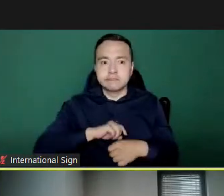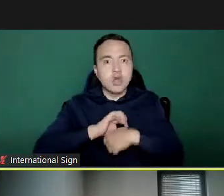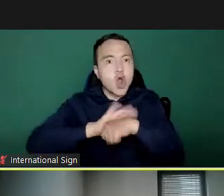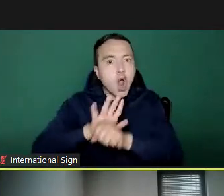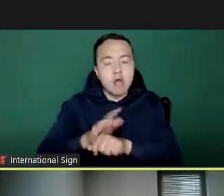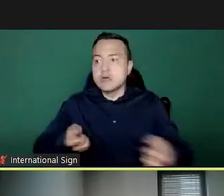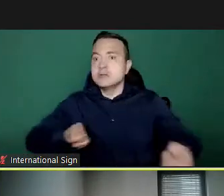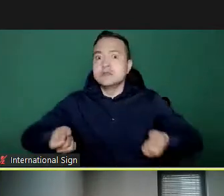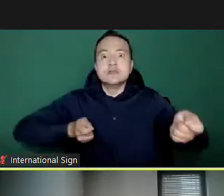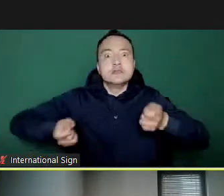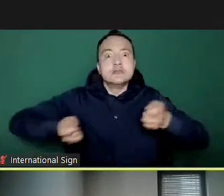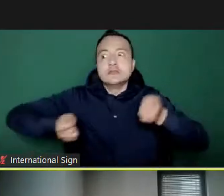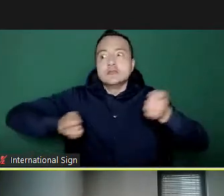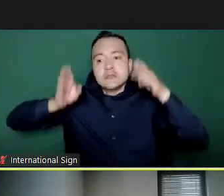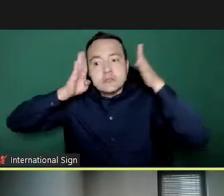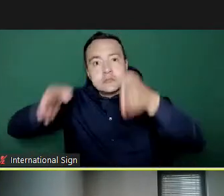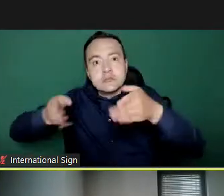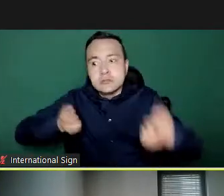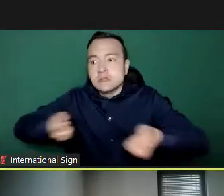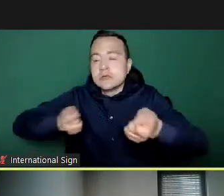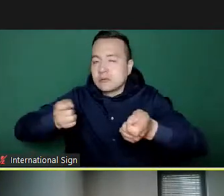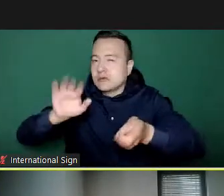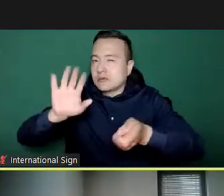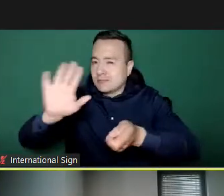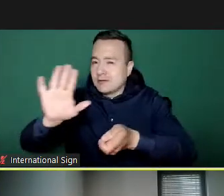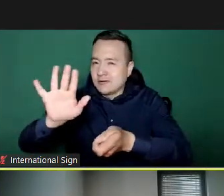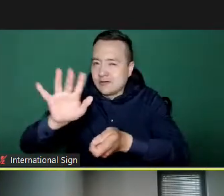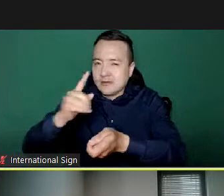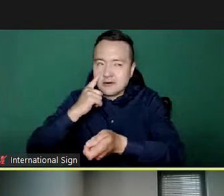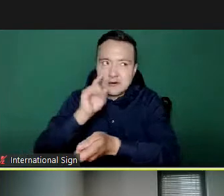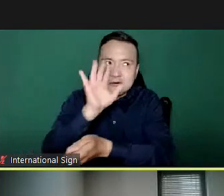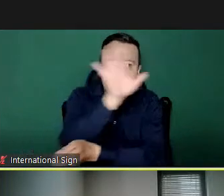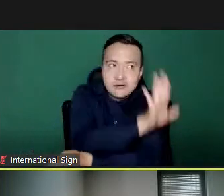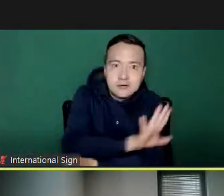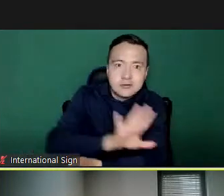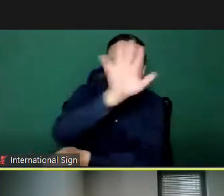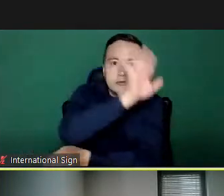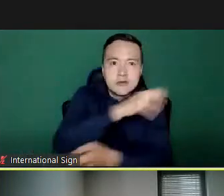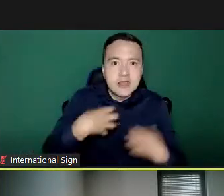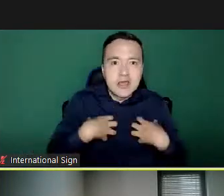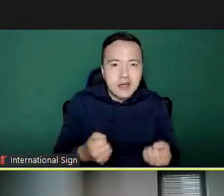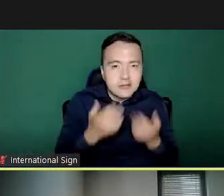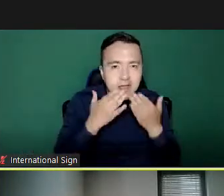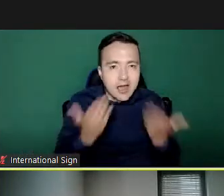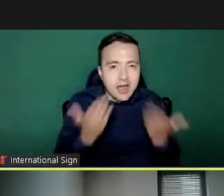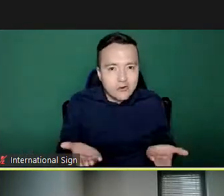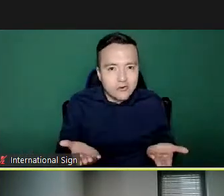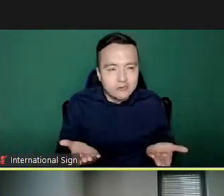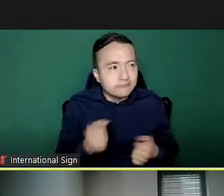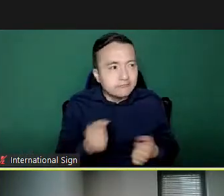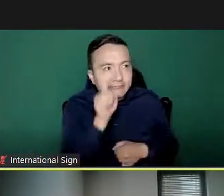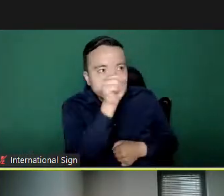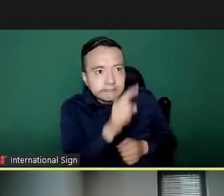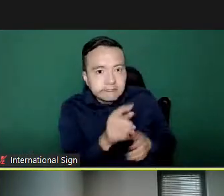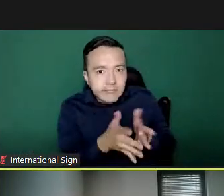I would also like to thank PAHO for technical leadership through the crisis. And the spirit of collaboration with which our two